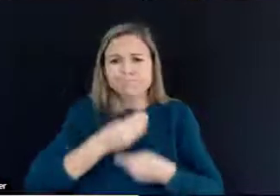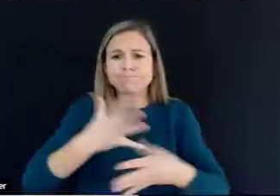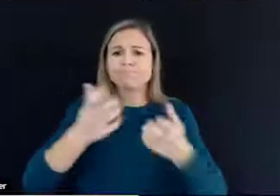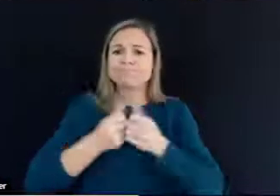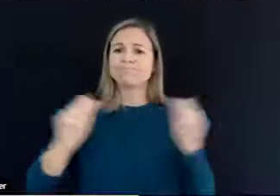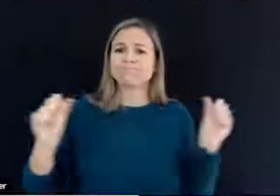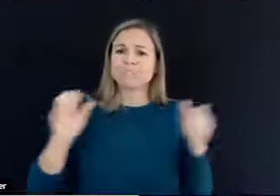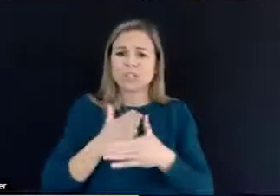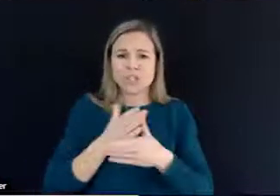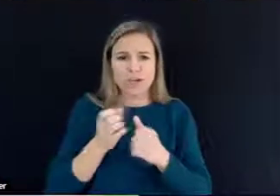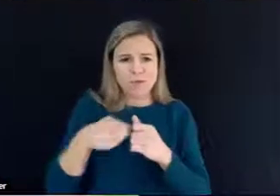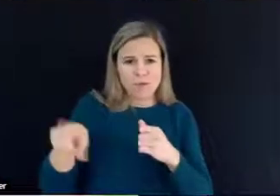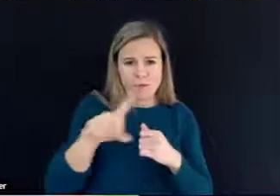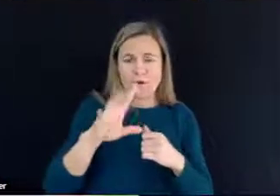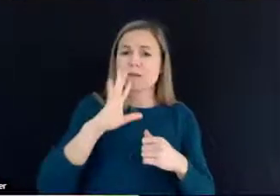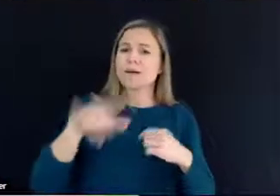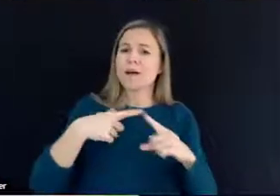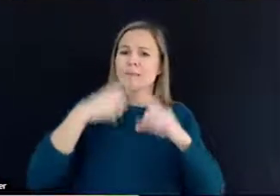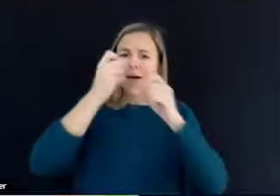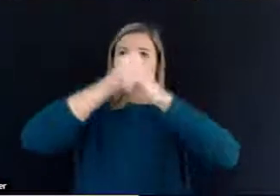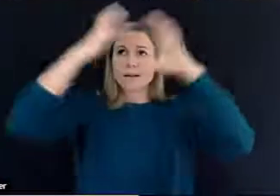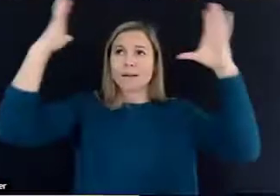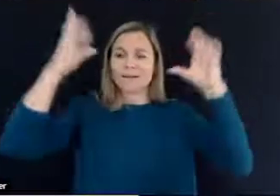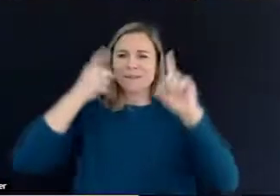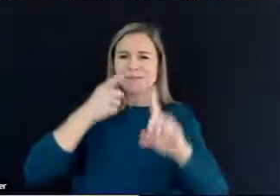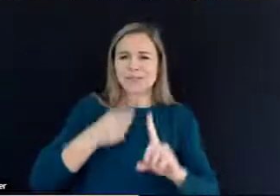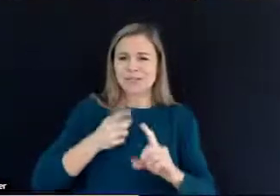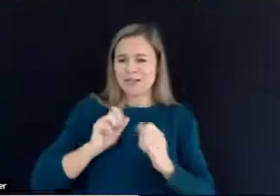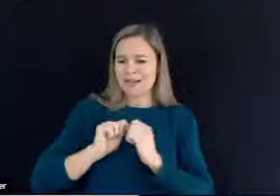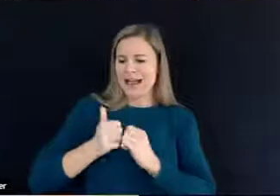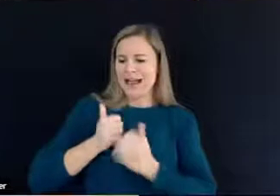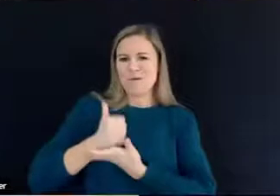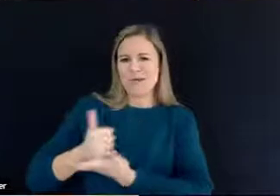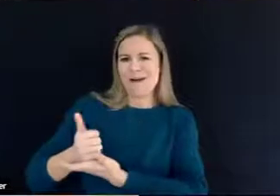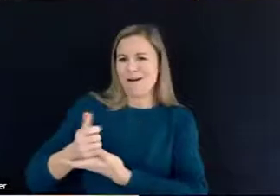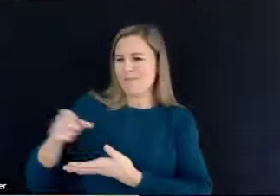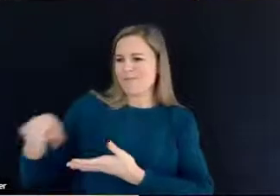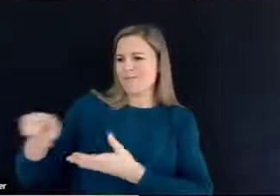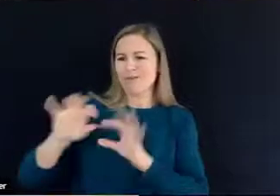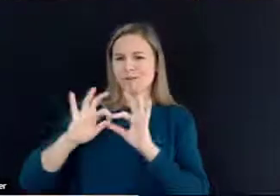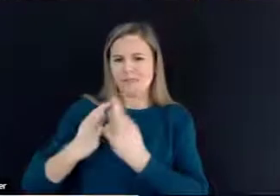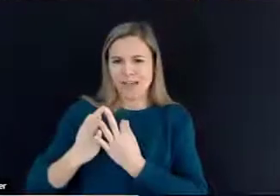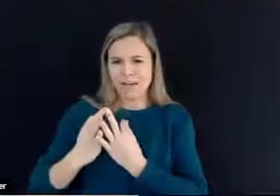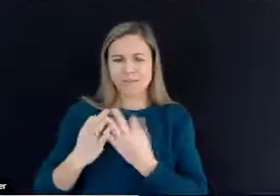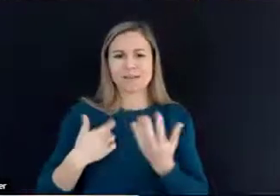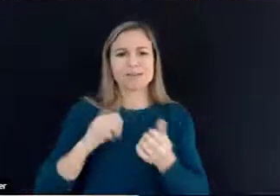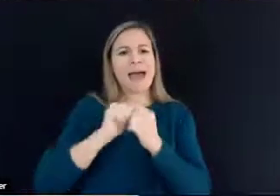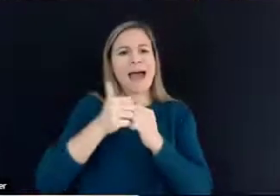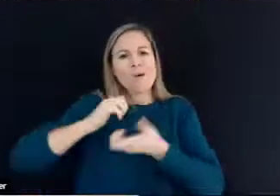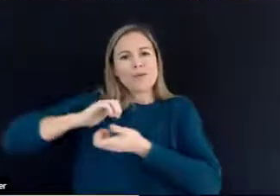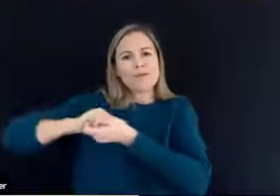over the last 10 years to help families, and hopefully find some ways that we can partner in the future.